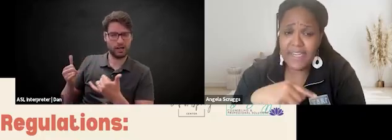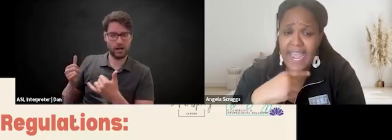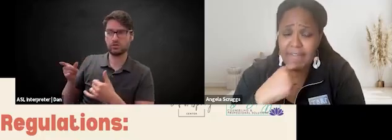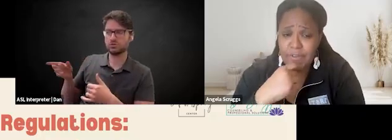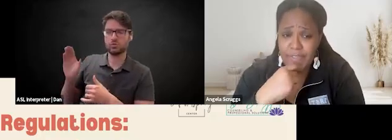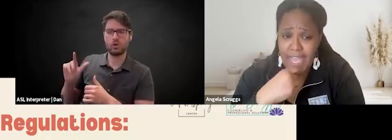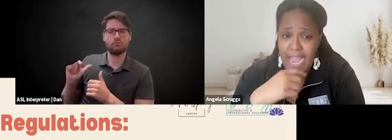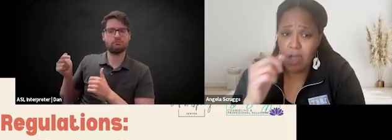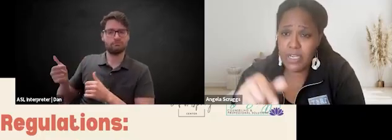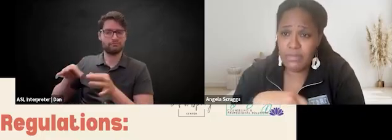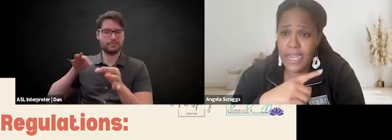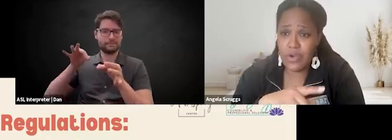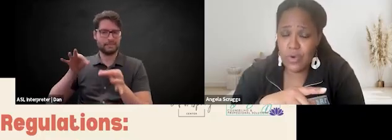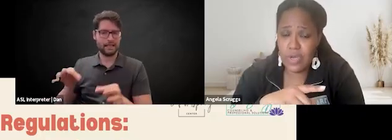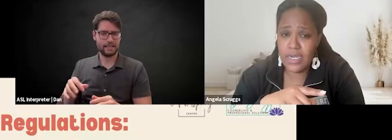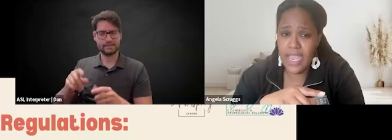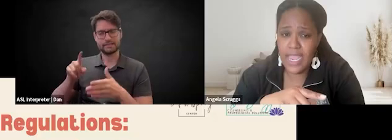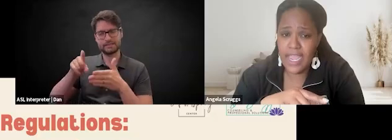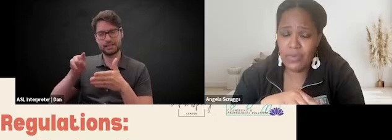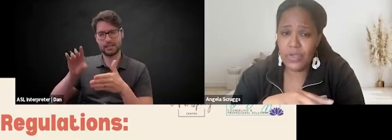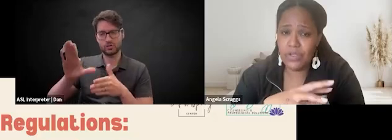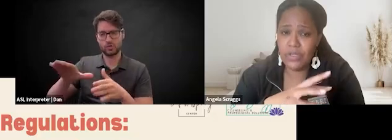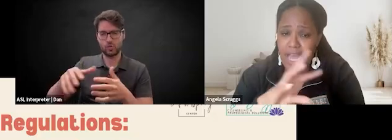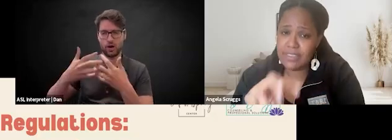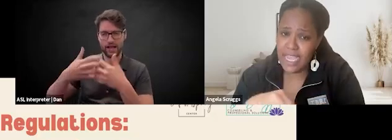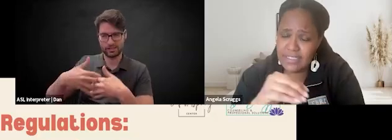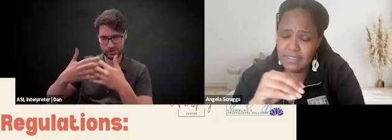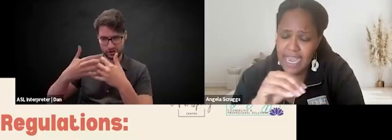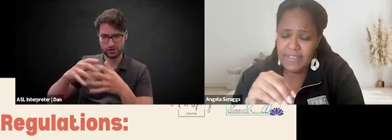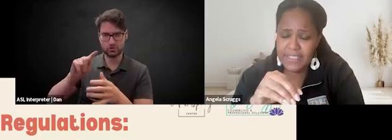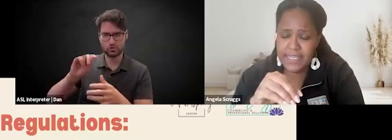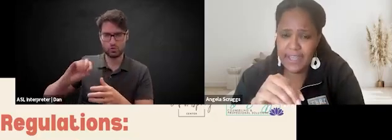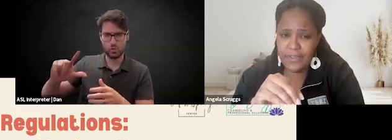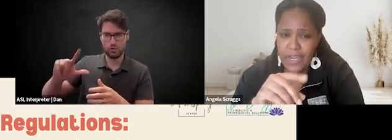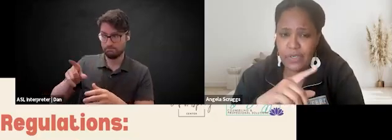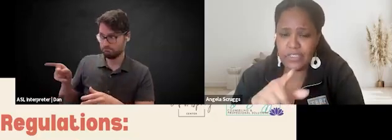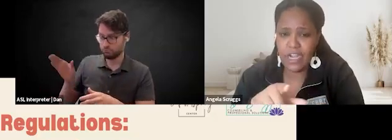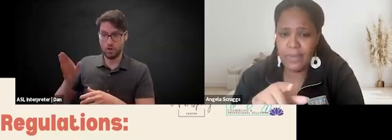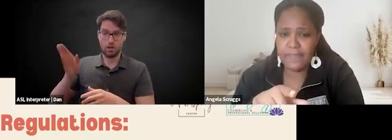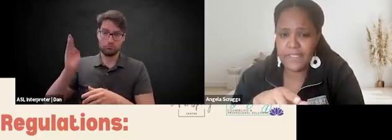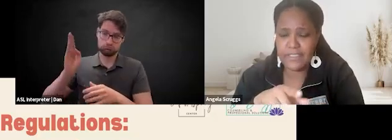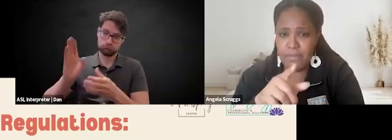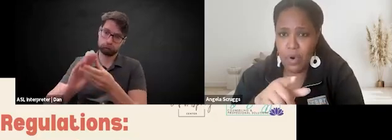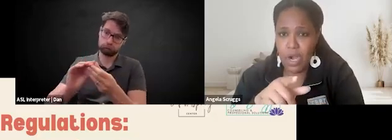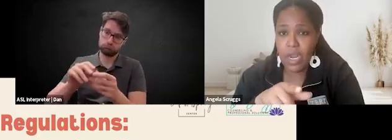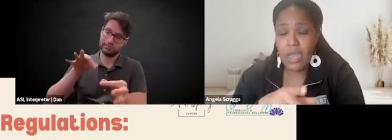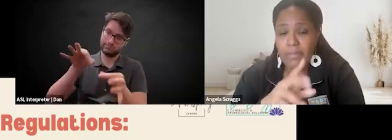And then after that, I'll come back on, and we'll-- I'll toss-- tie that together, and we'll talk about this some more.